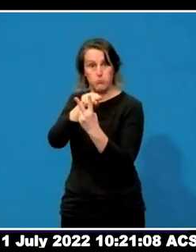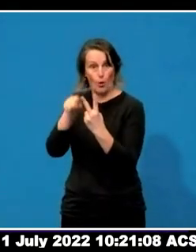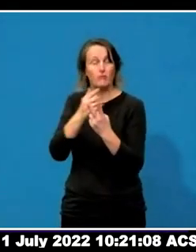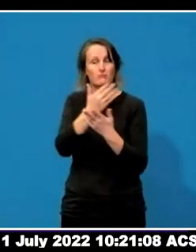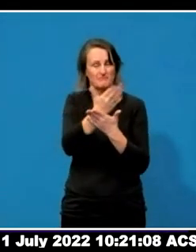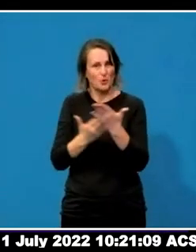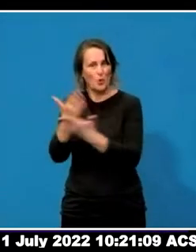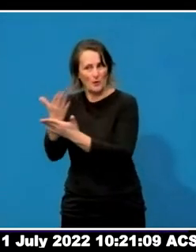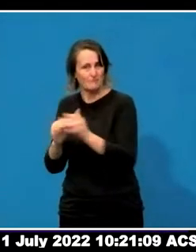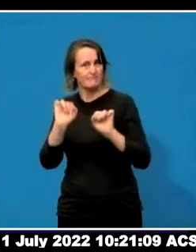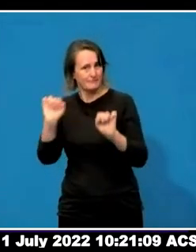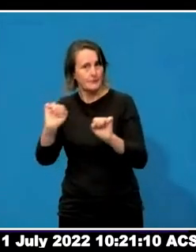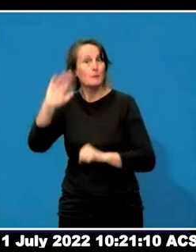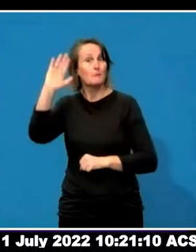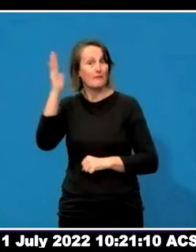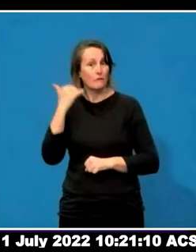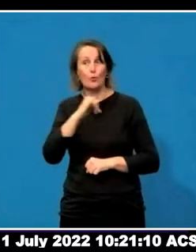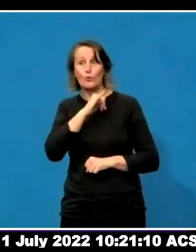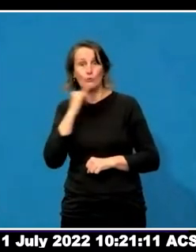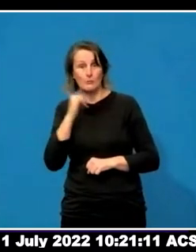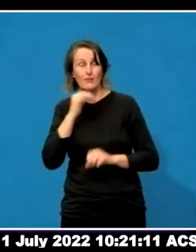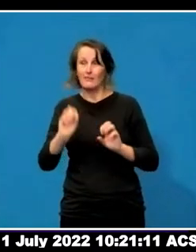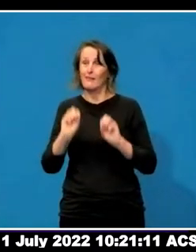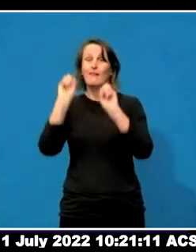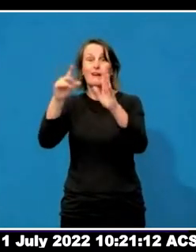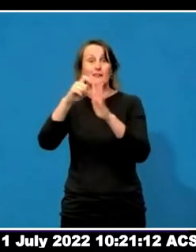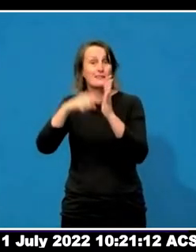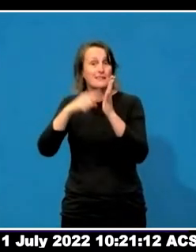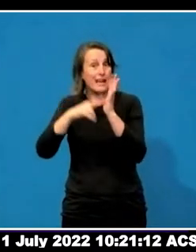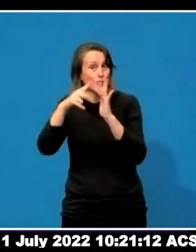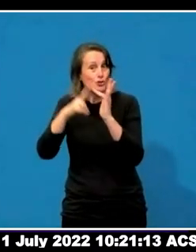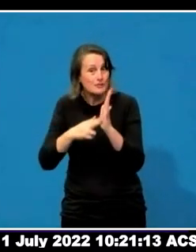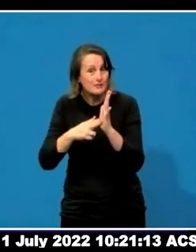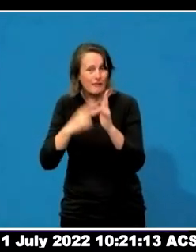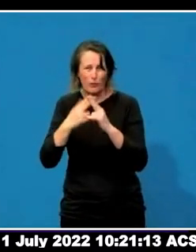in forensic detention settings for many years, in conditions including prolonged